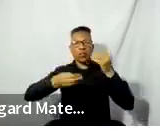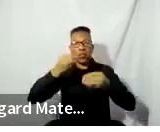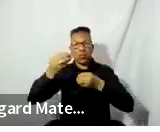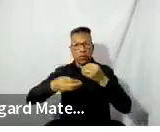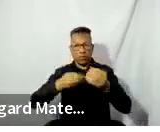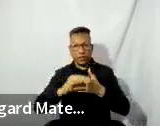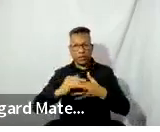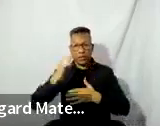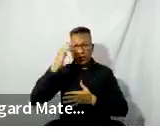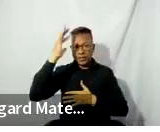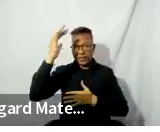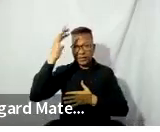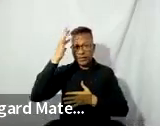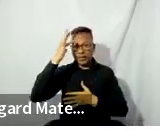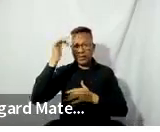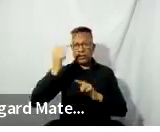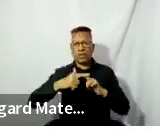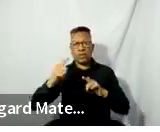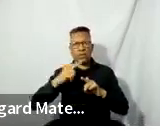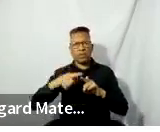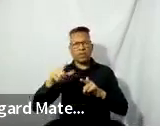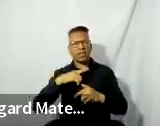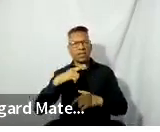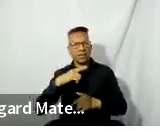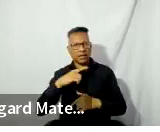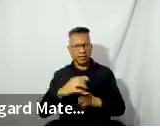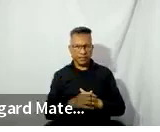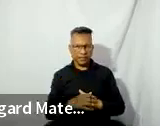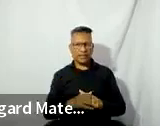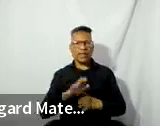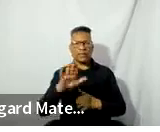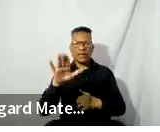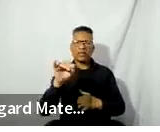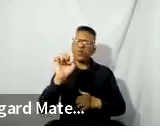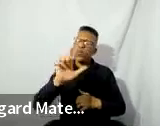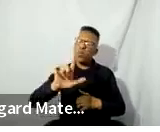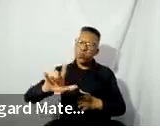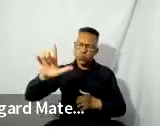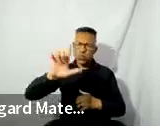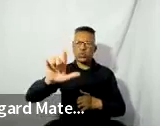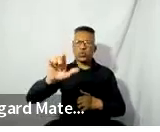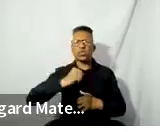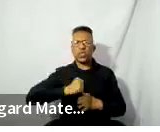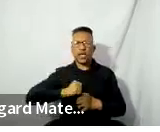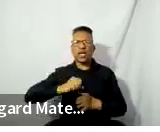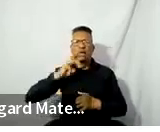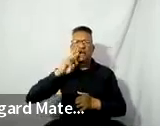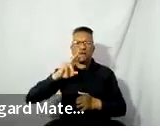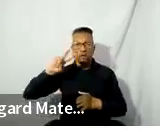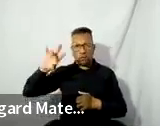whether we think there are problems with it. Now, Of course Now, Of course because ky moved